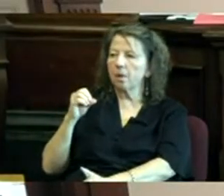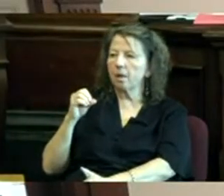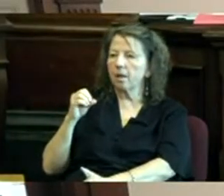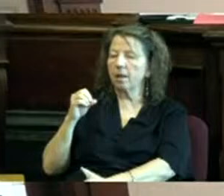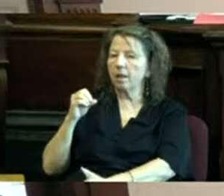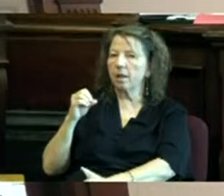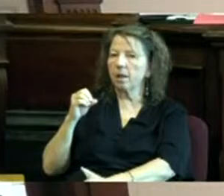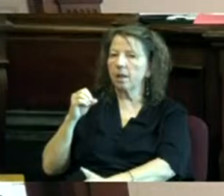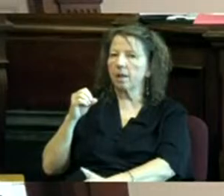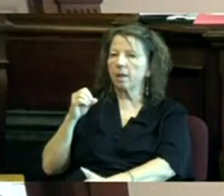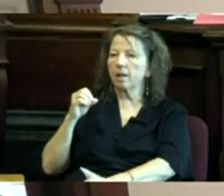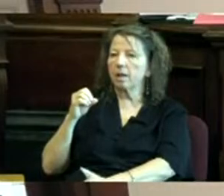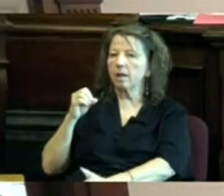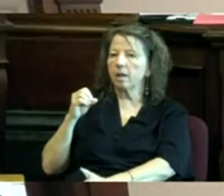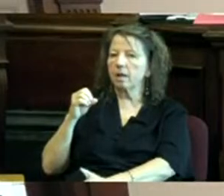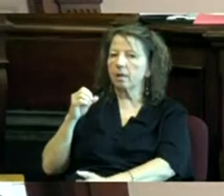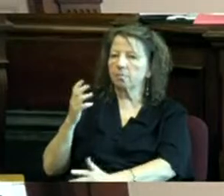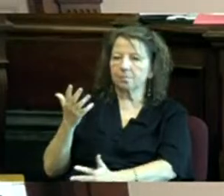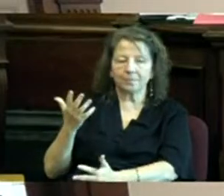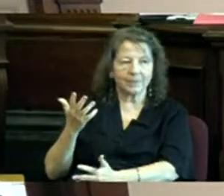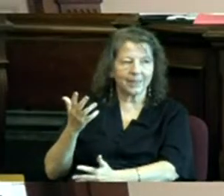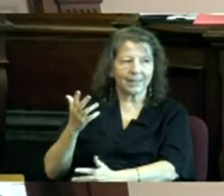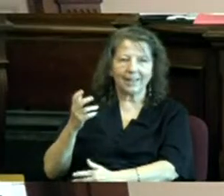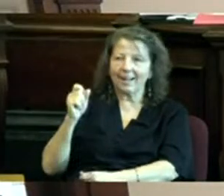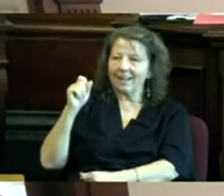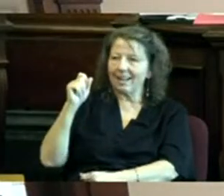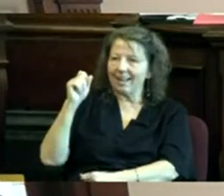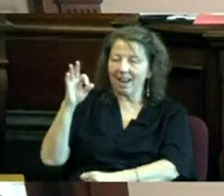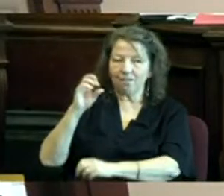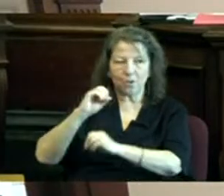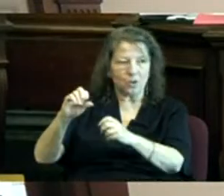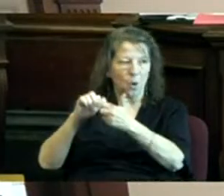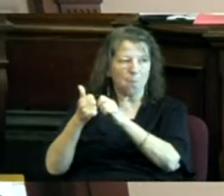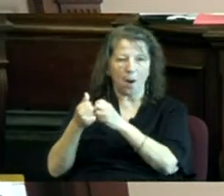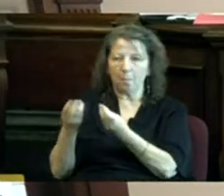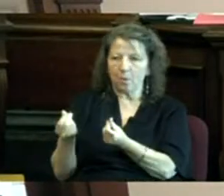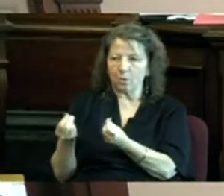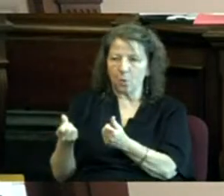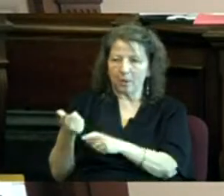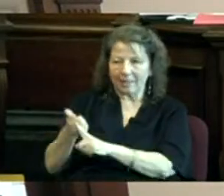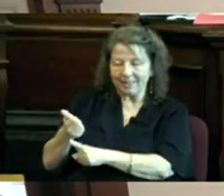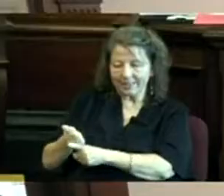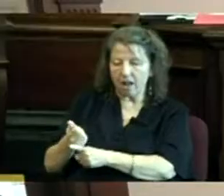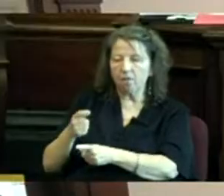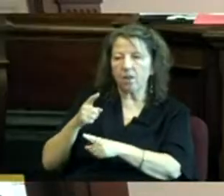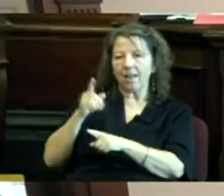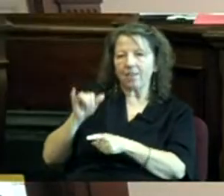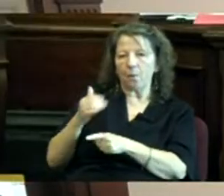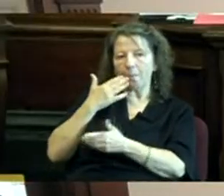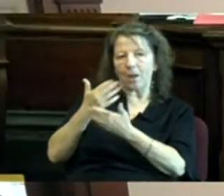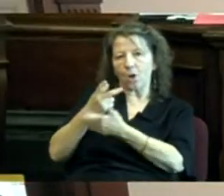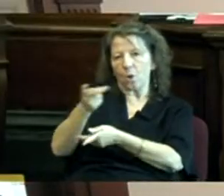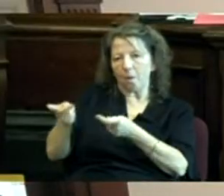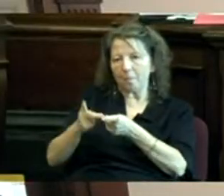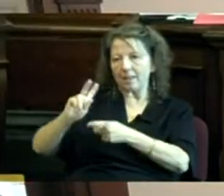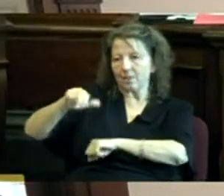store. So we believe, you know, pending any sort of problems